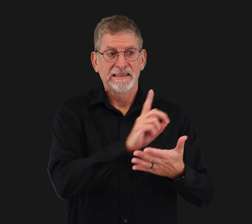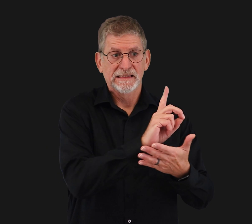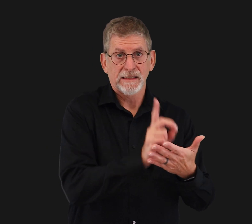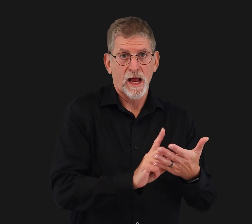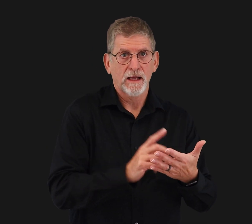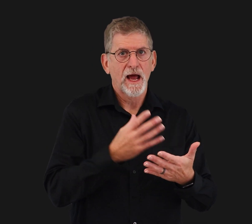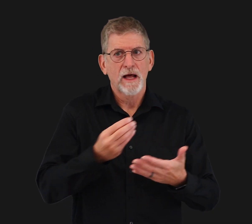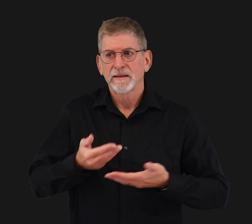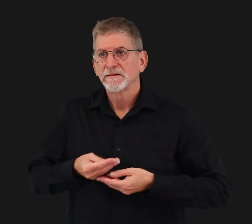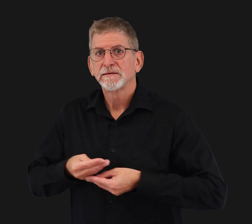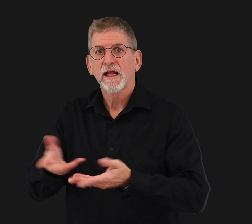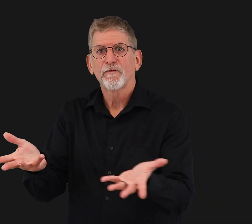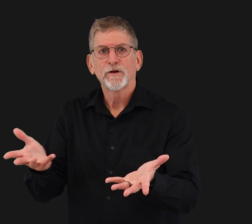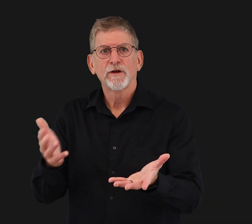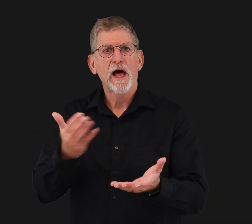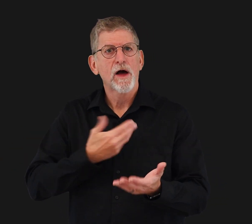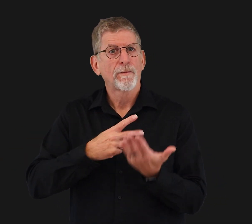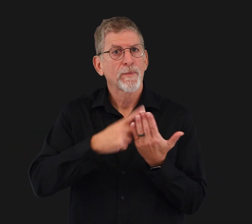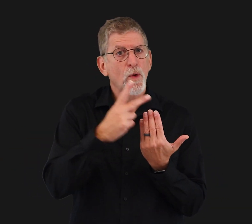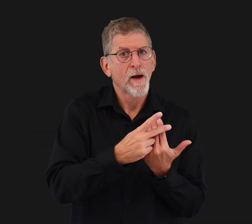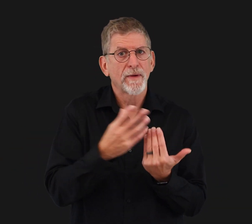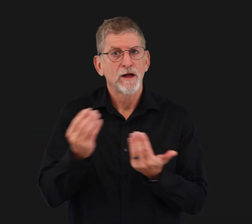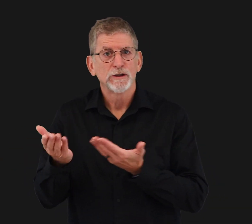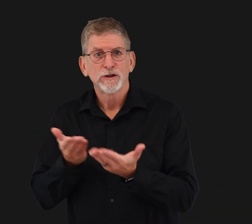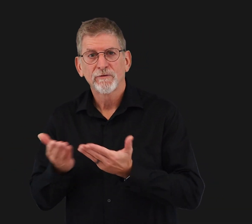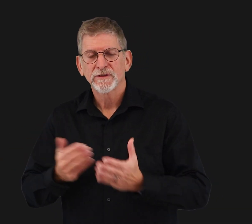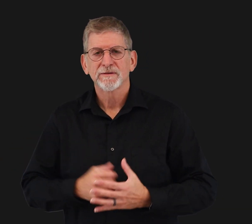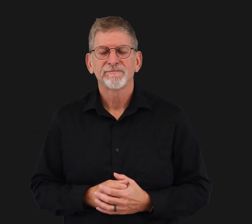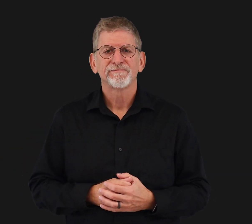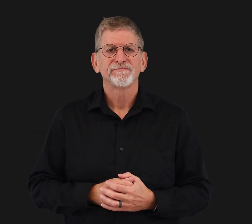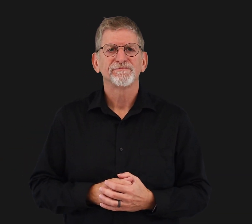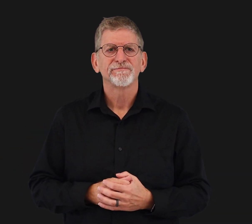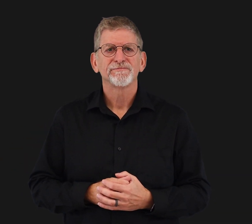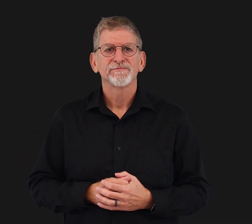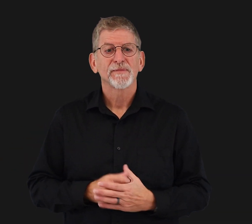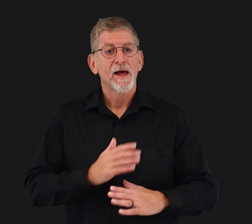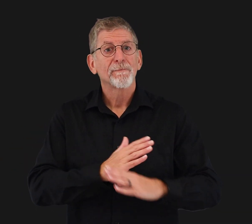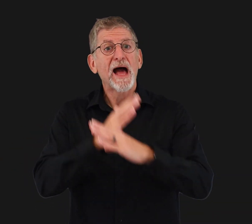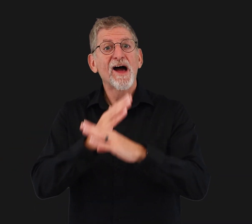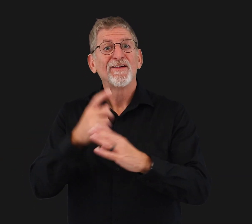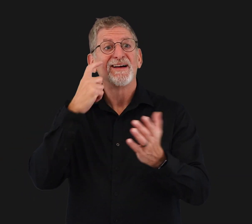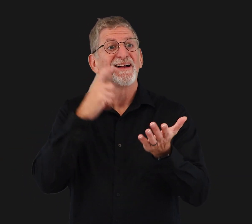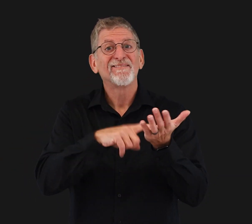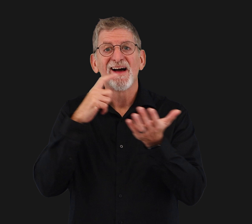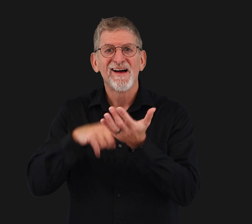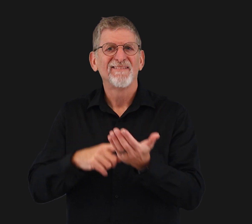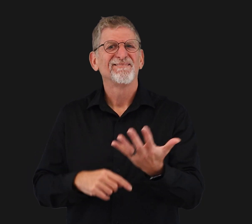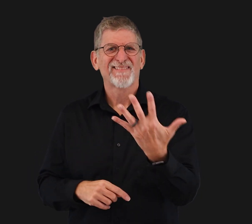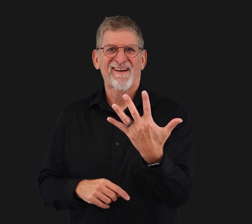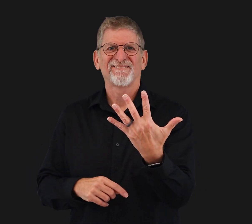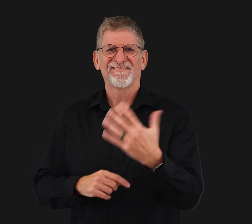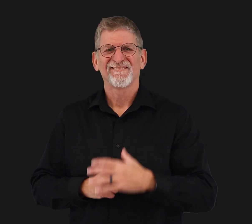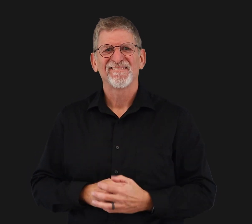Design and delivery of programs and services Barriers we identified: